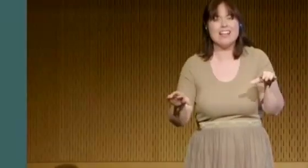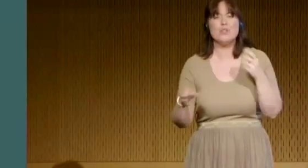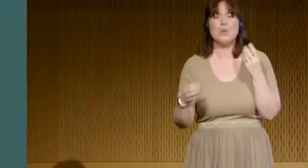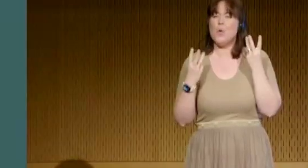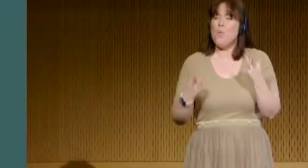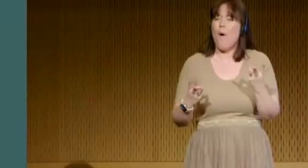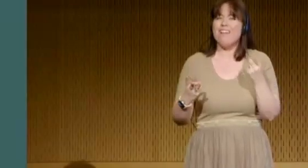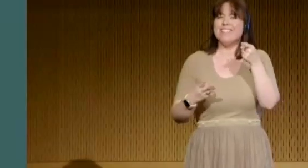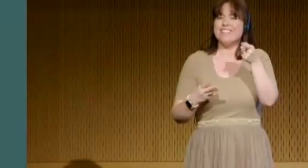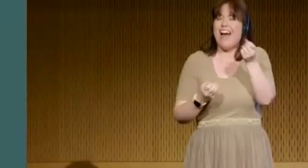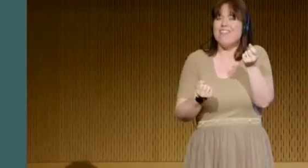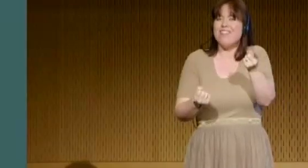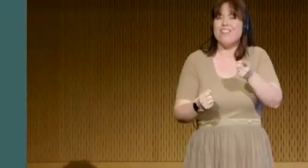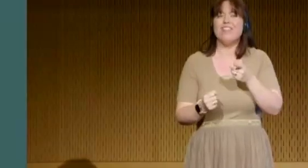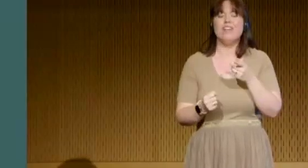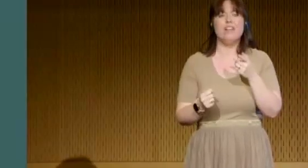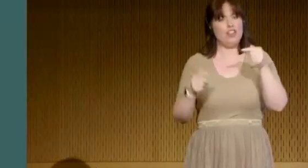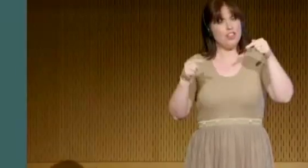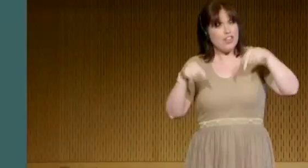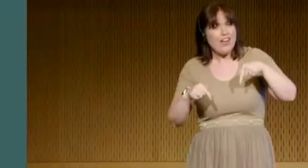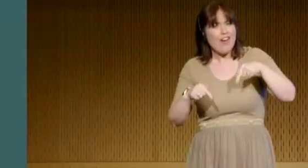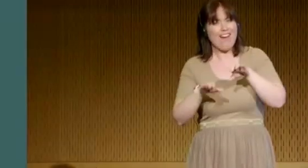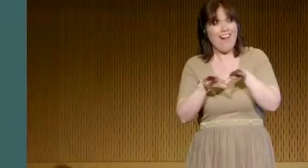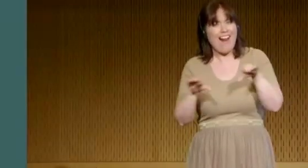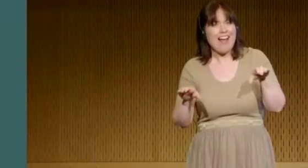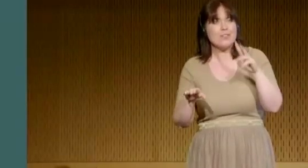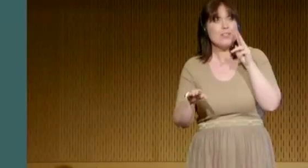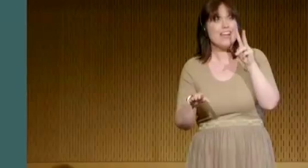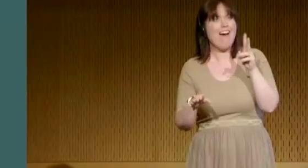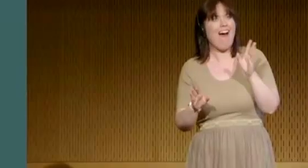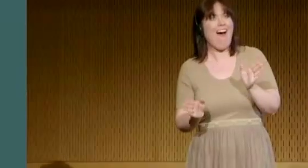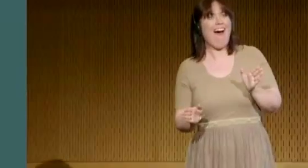into the classroom that they're here with us, they see something that actually resonates with them,